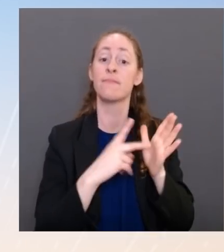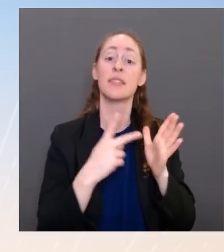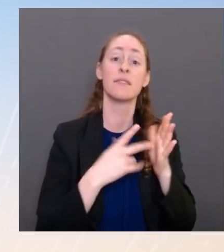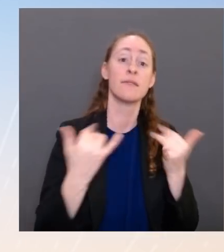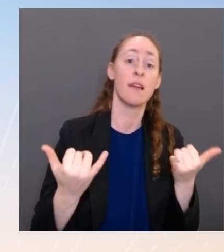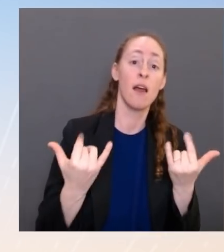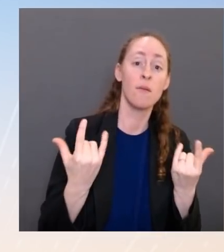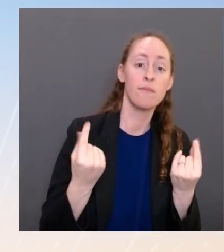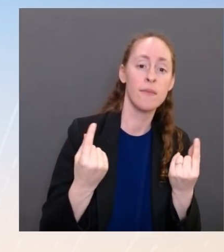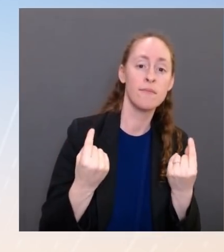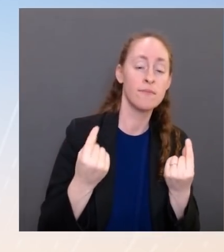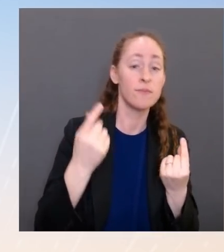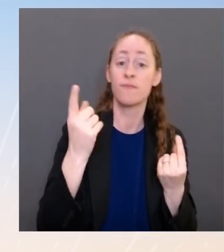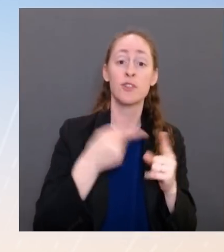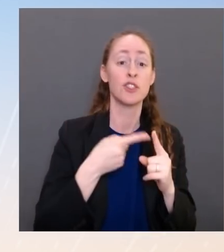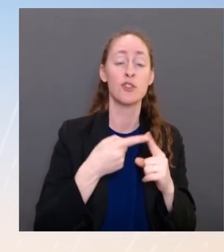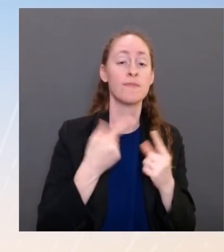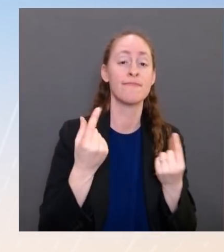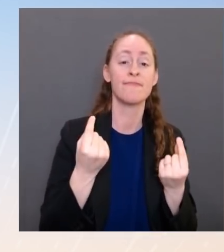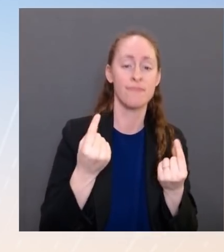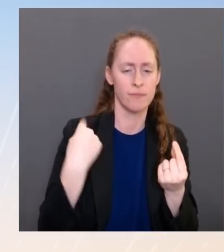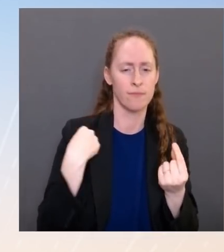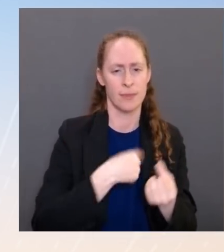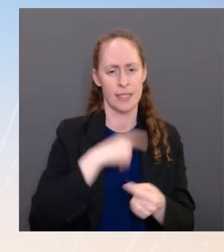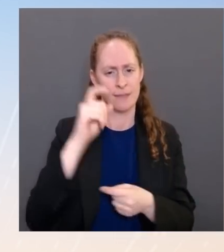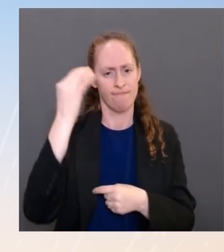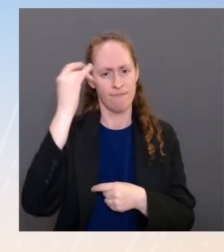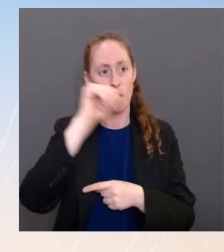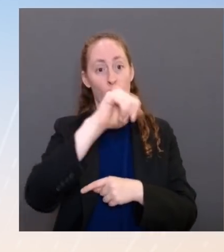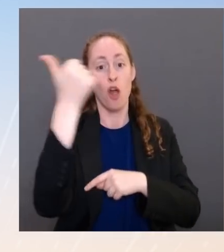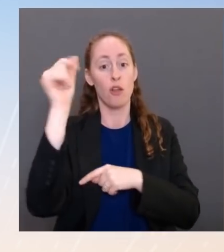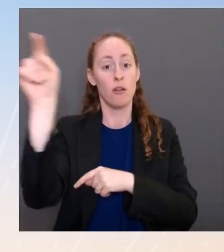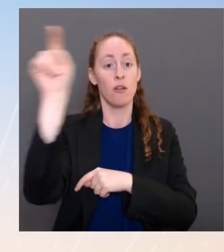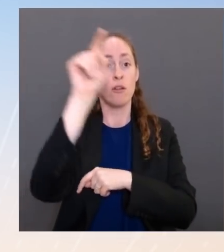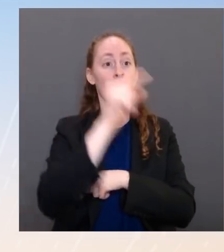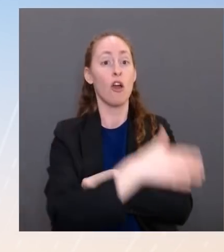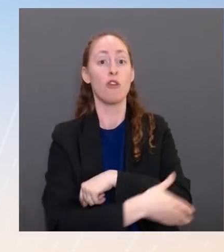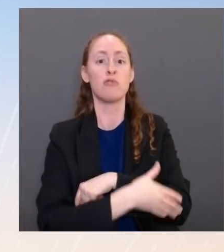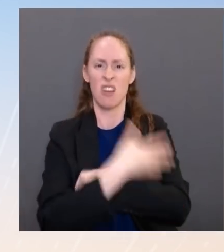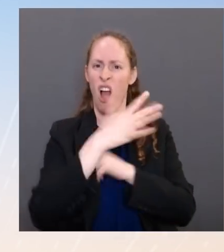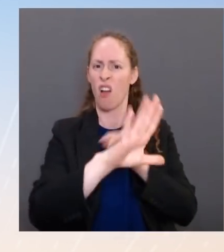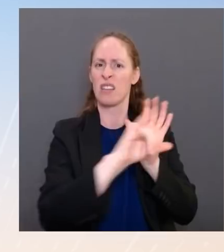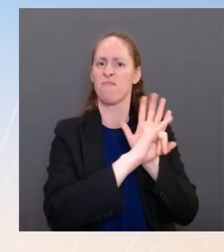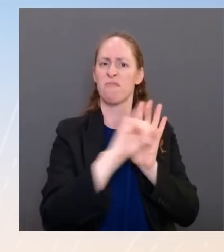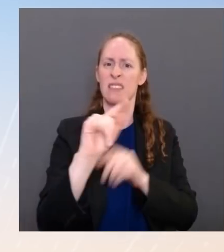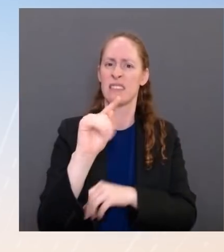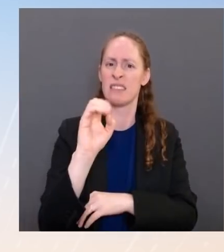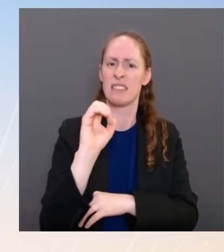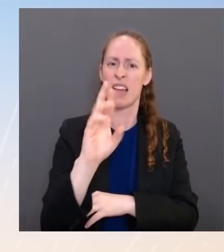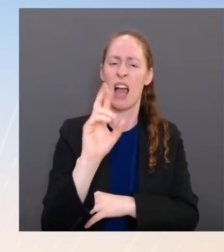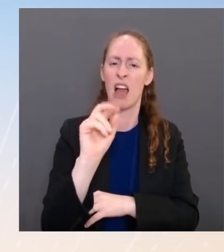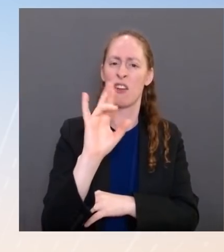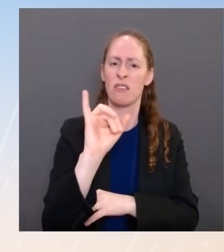Only four, of course, have -- have been designated that way. And we have been doing, already, what has happened to those other countries.